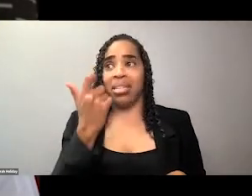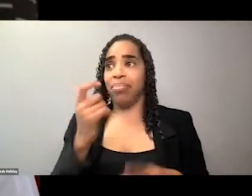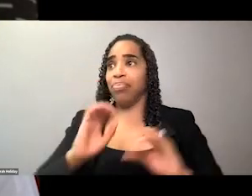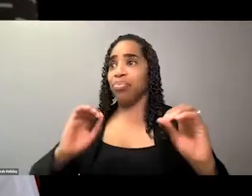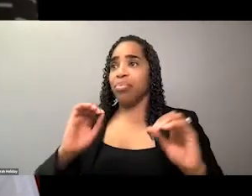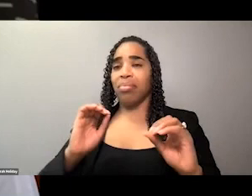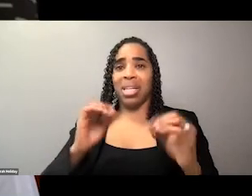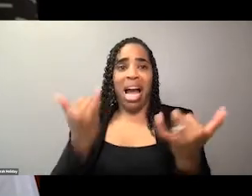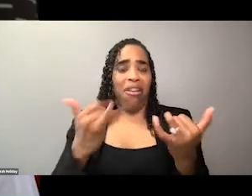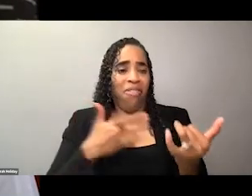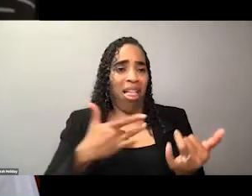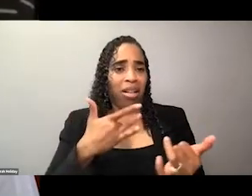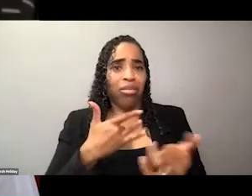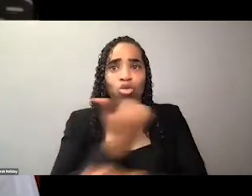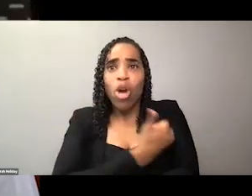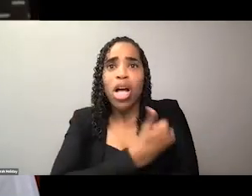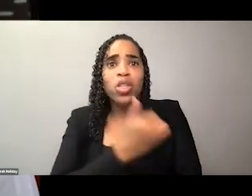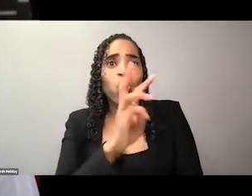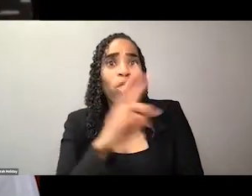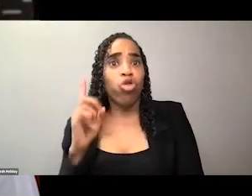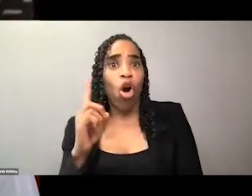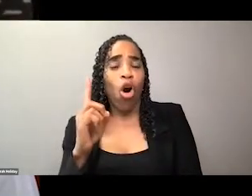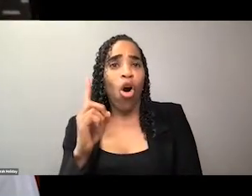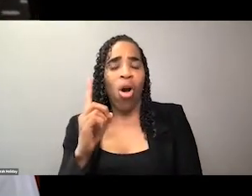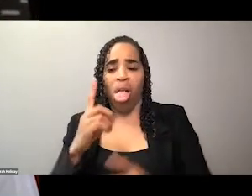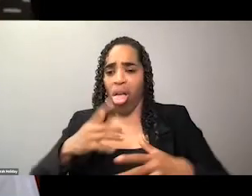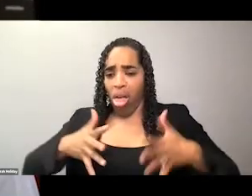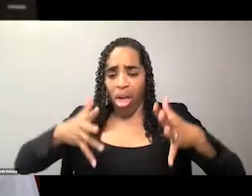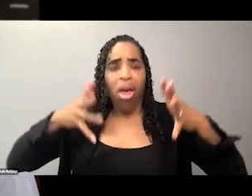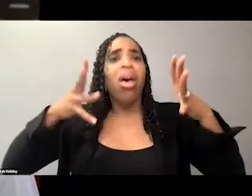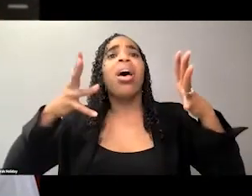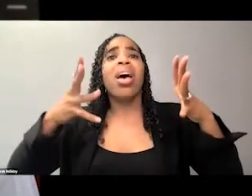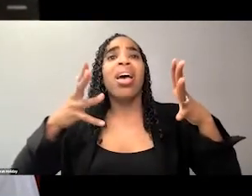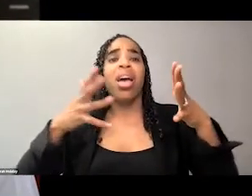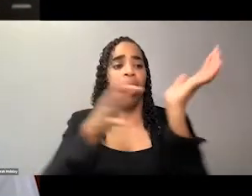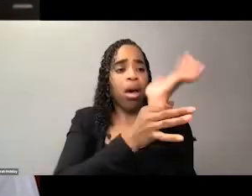while being shackled and leg cuffed to and from a solitary confinement